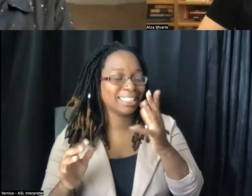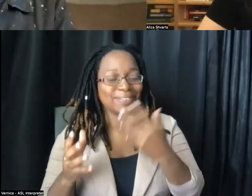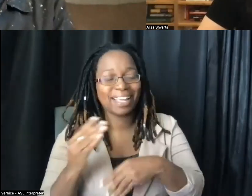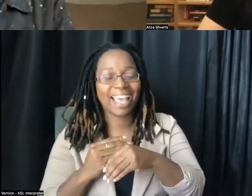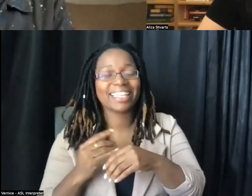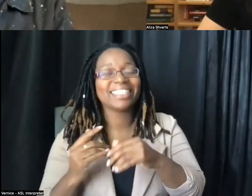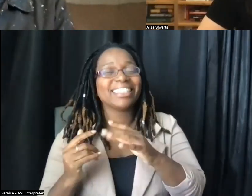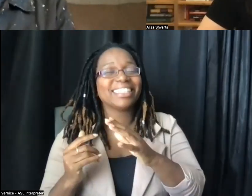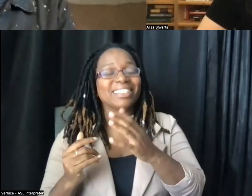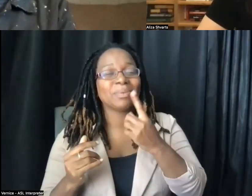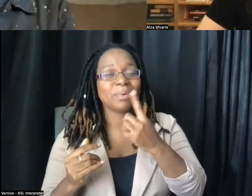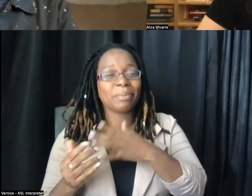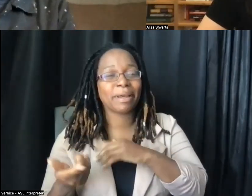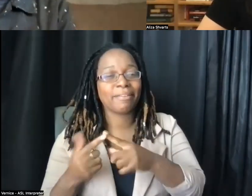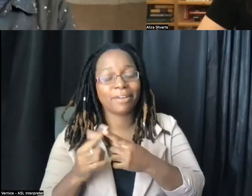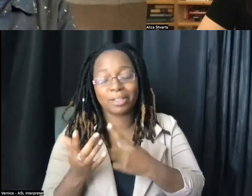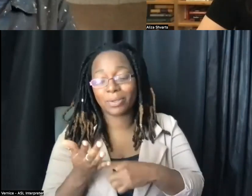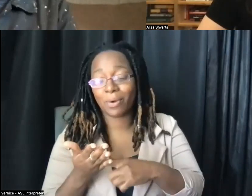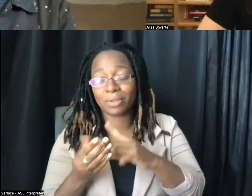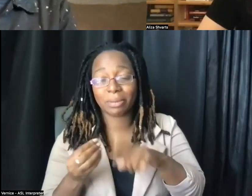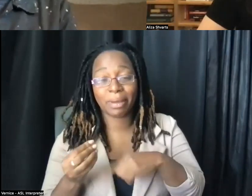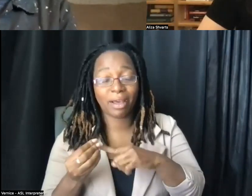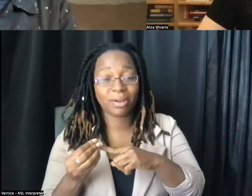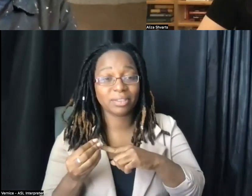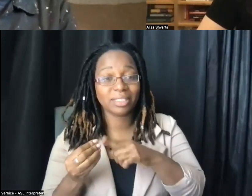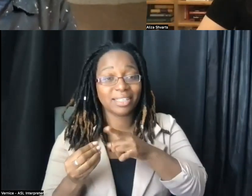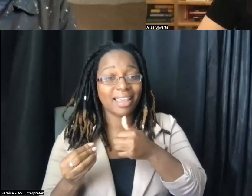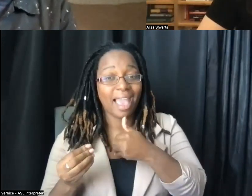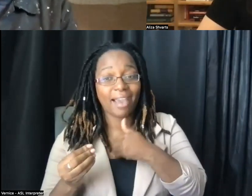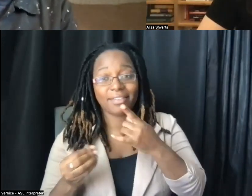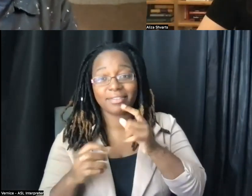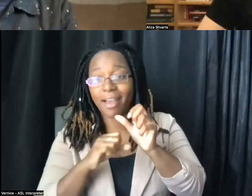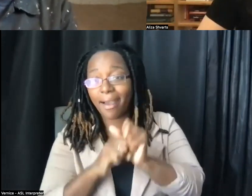to add to this –